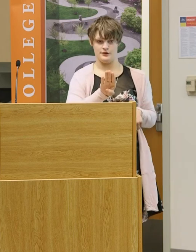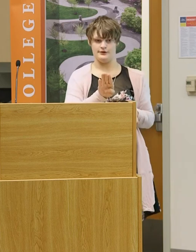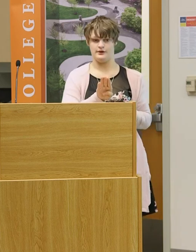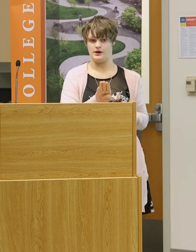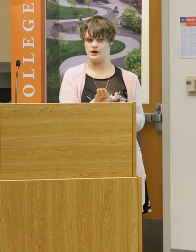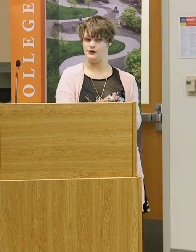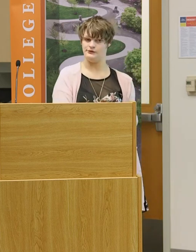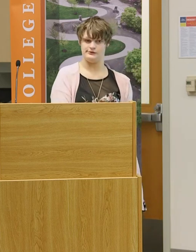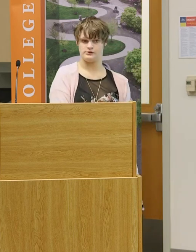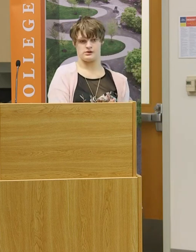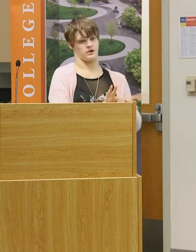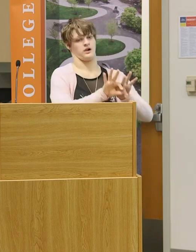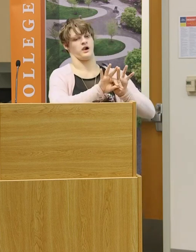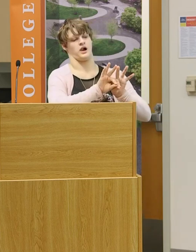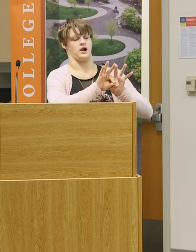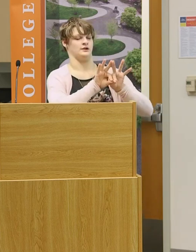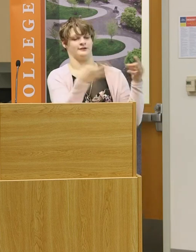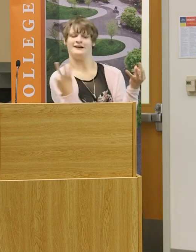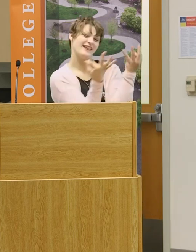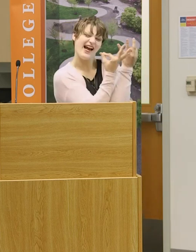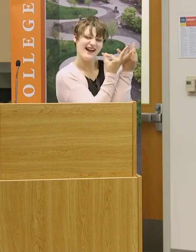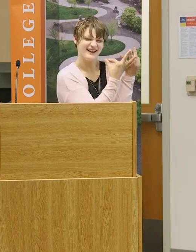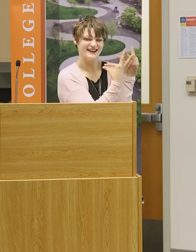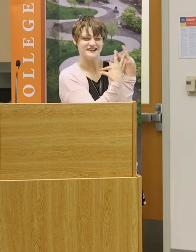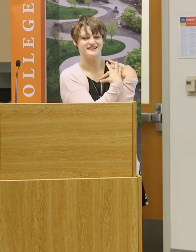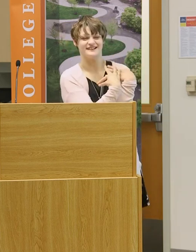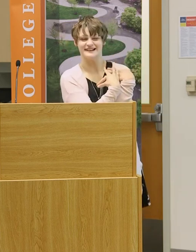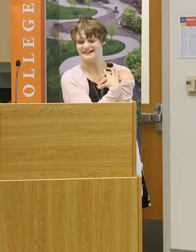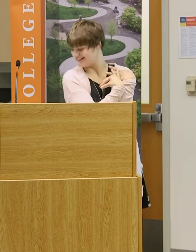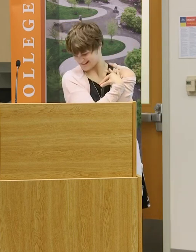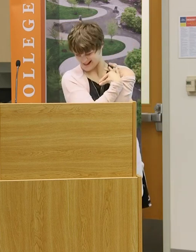I have also started working with the APB board,